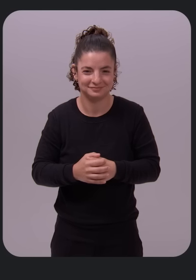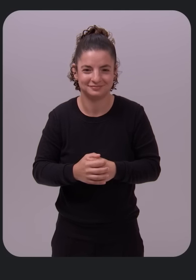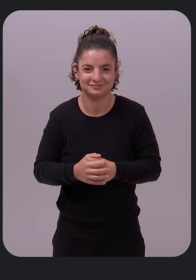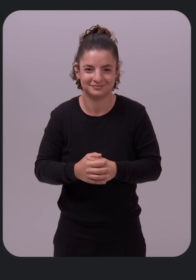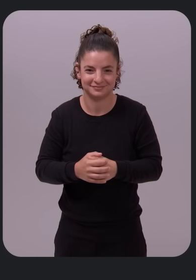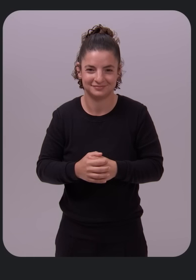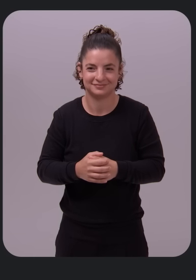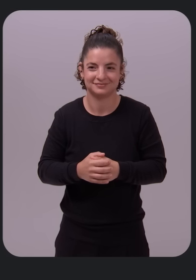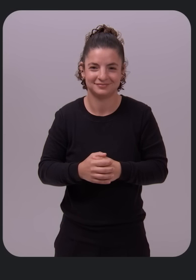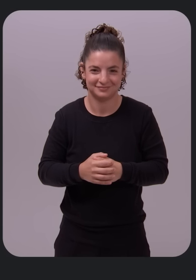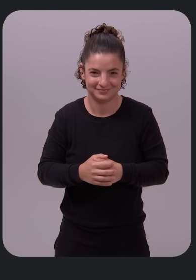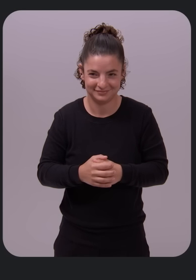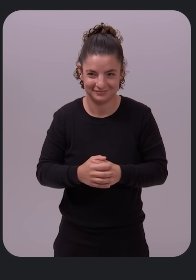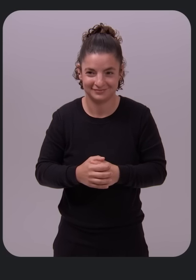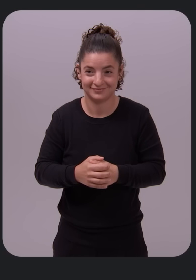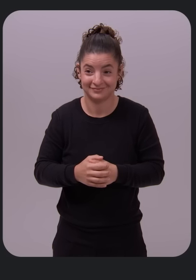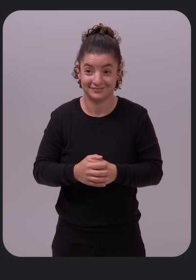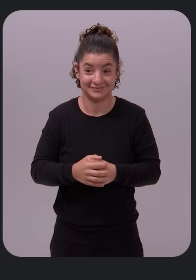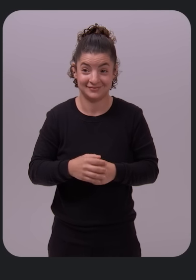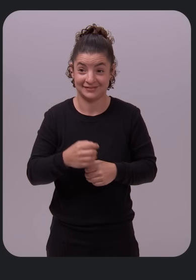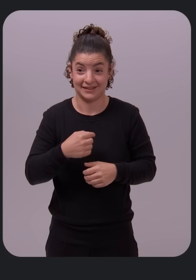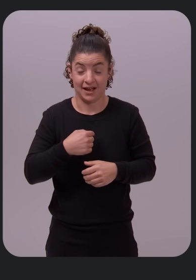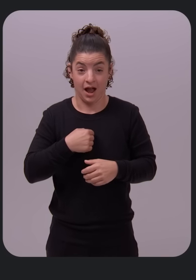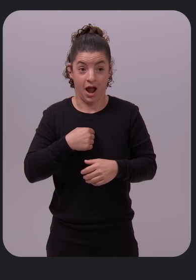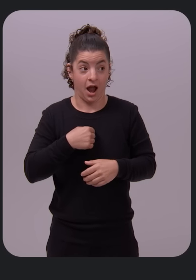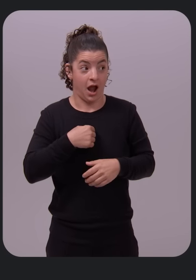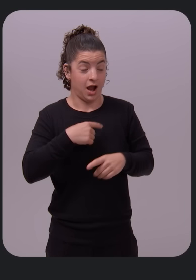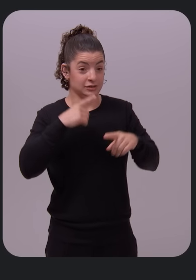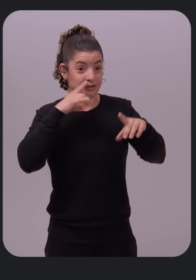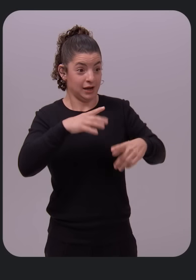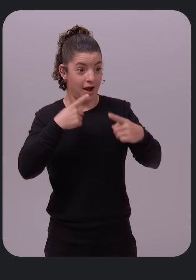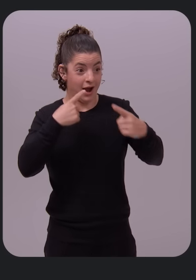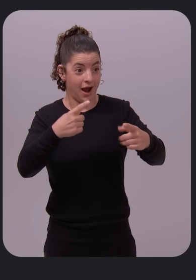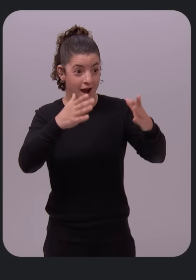I'm completely star struck. OK, one last thing.